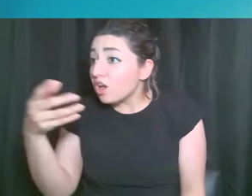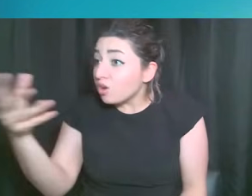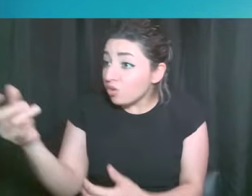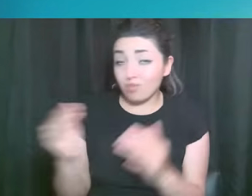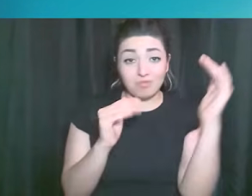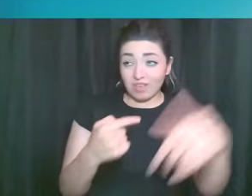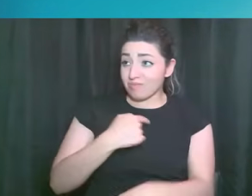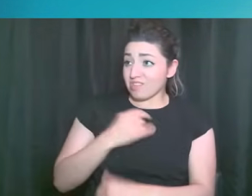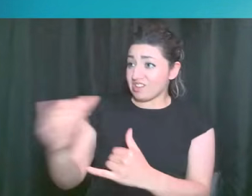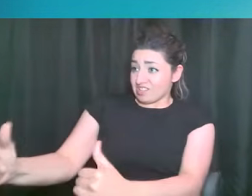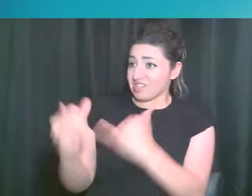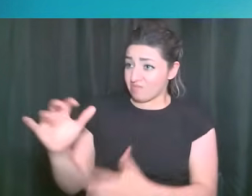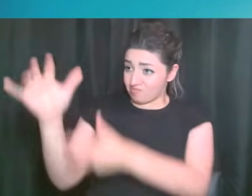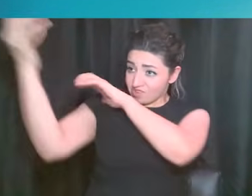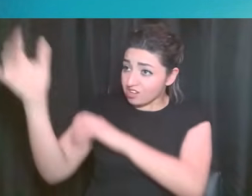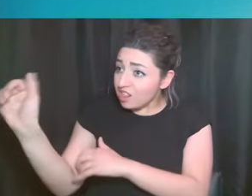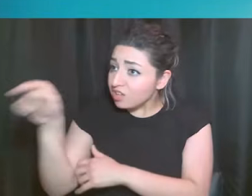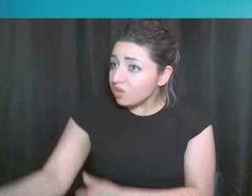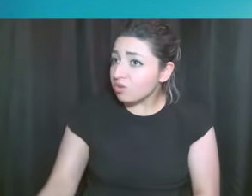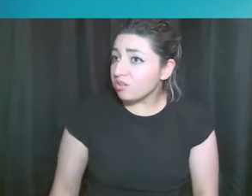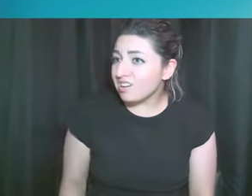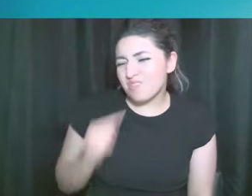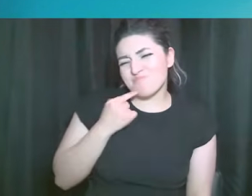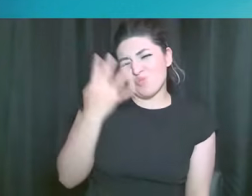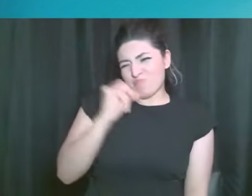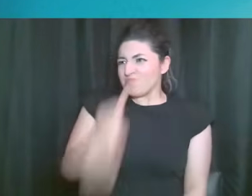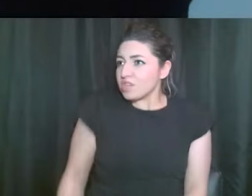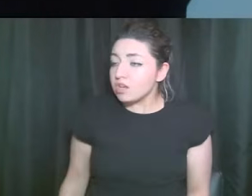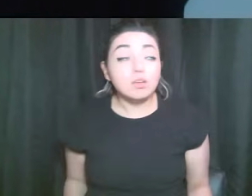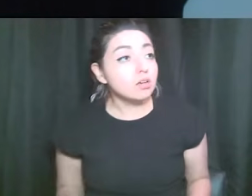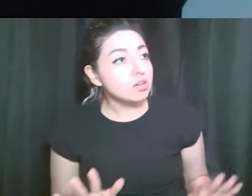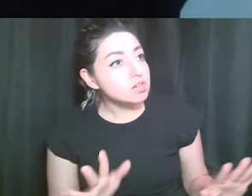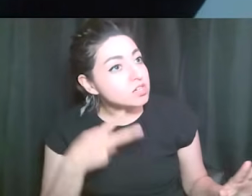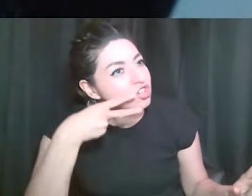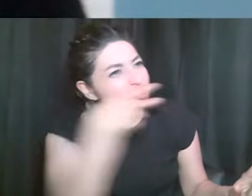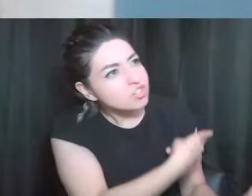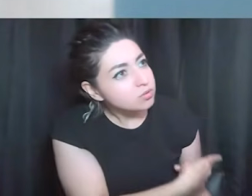You expect me to be as much of a disaster as you are, and you're bitter that I'm not.